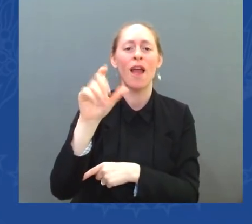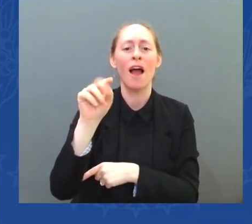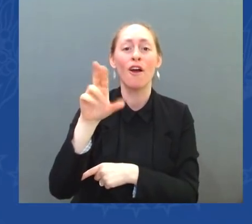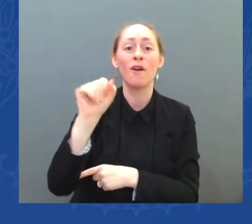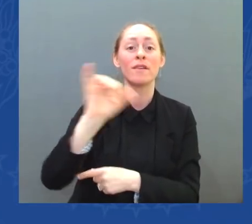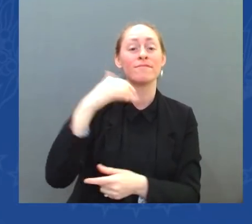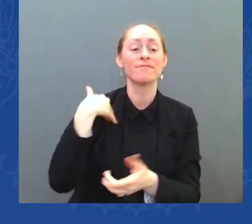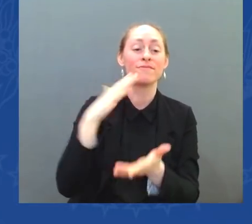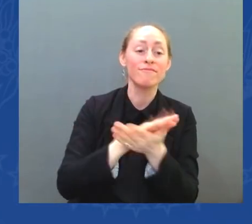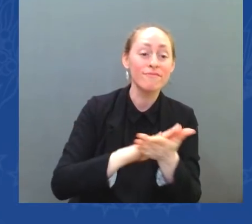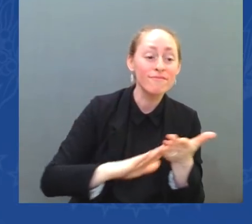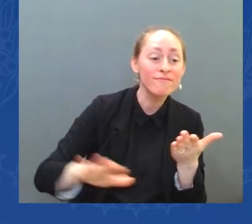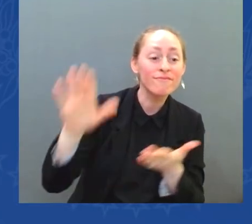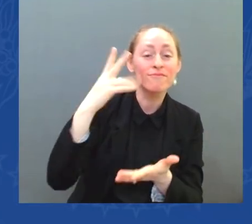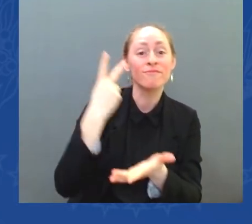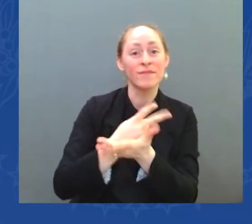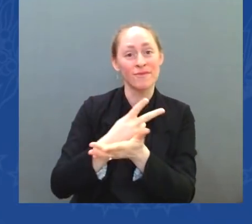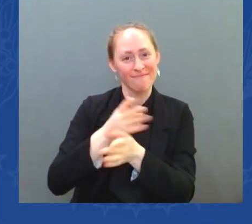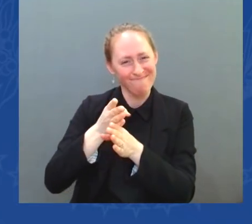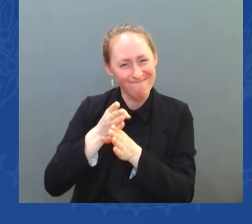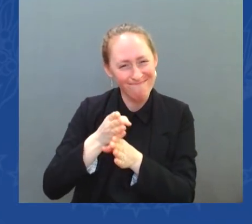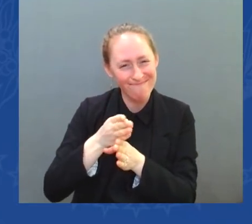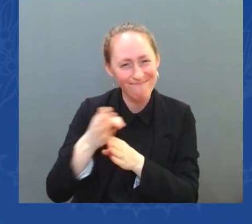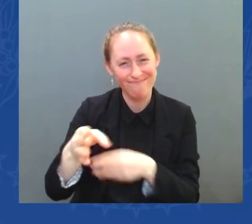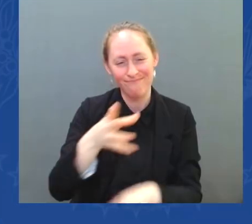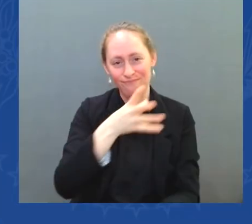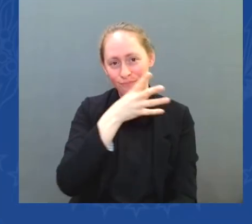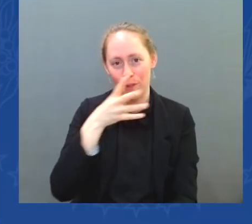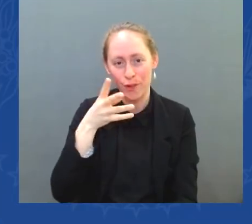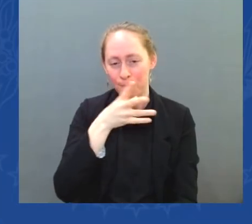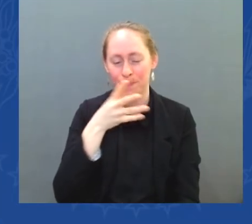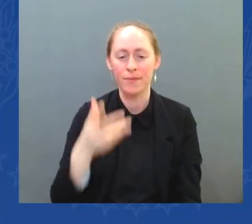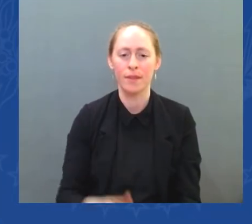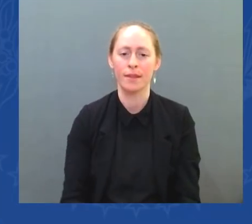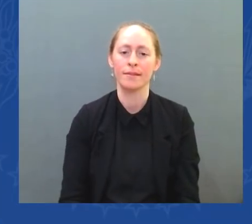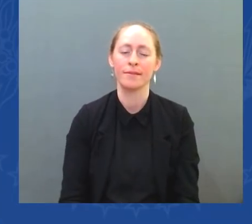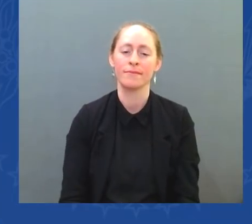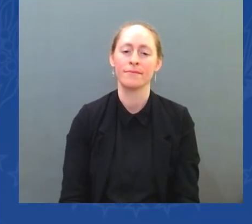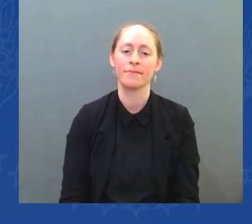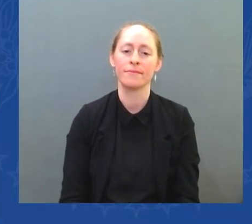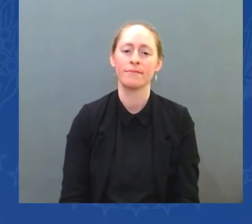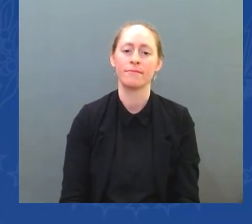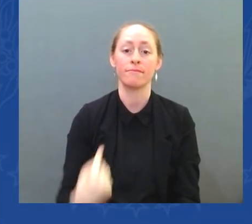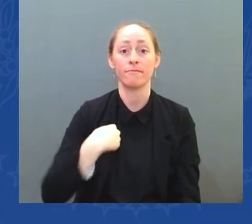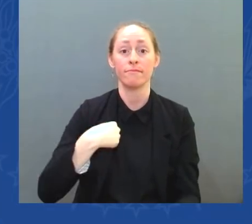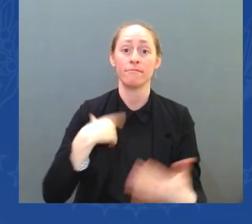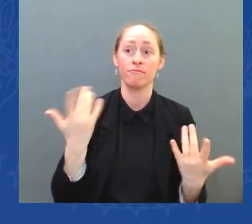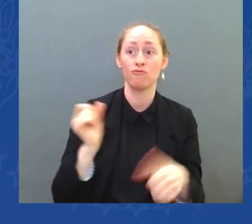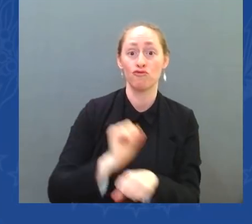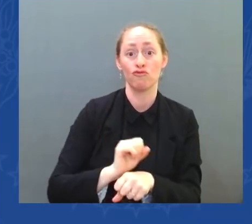where we make plant-based biofuels, nutritious feed and a growing number of renewable co-products.